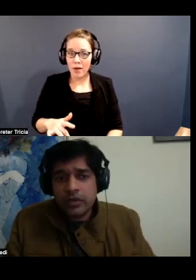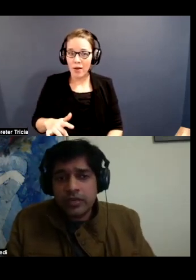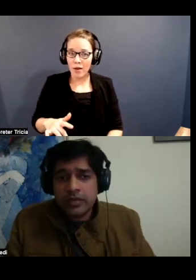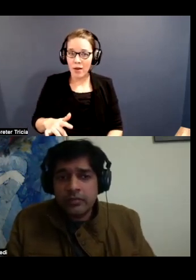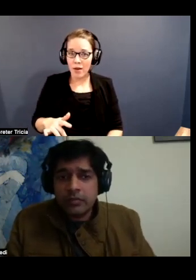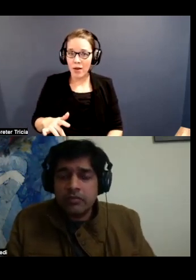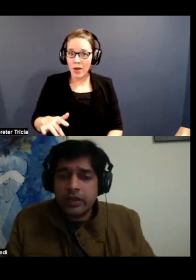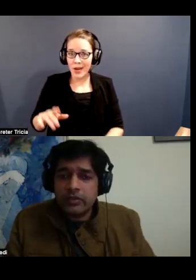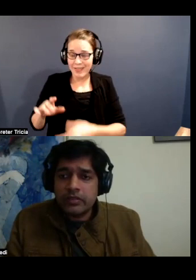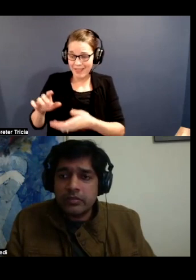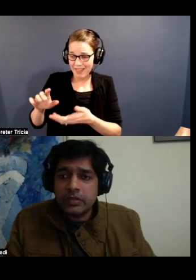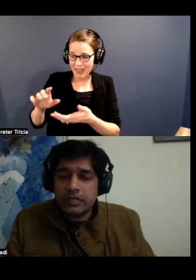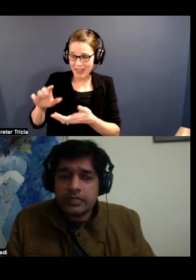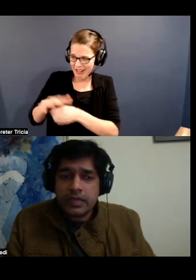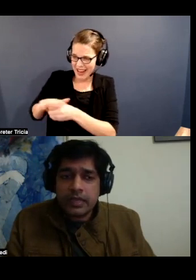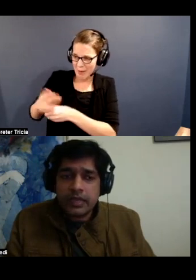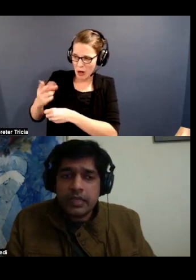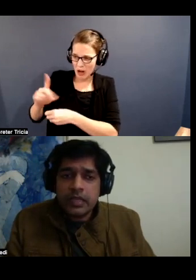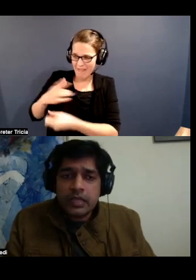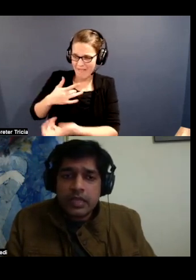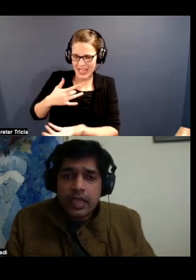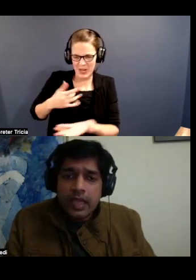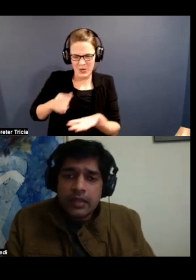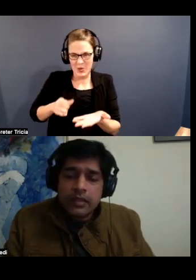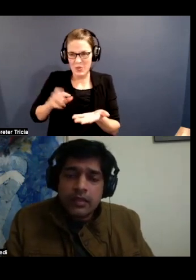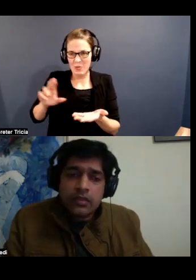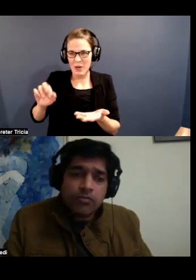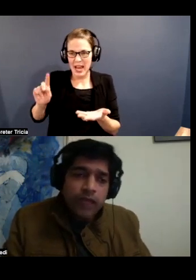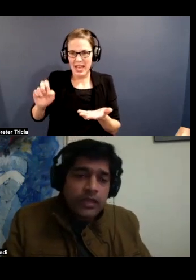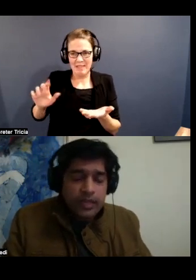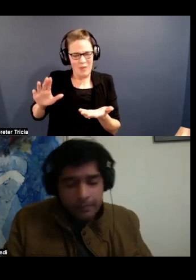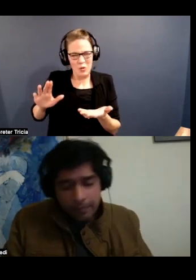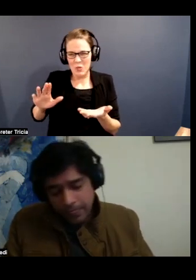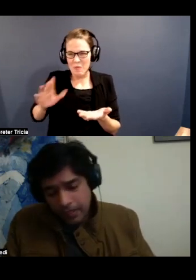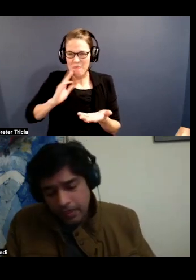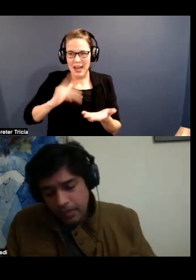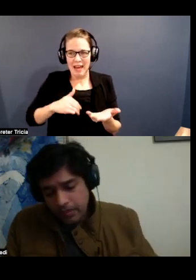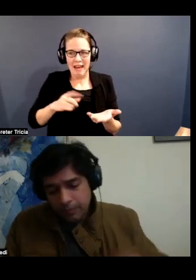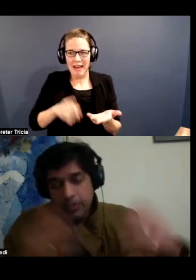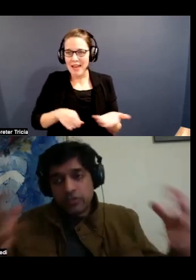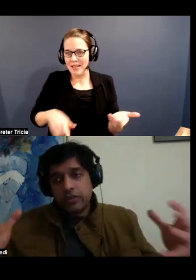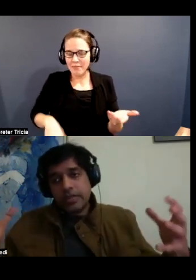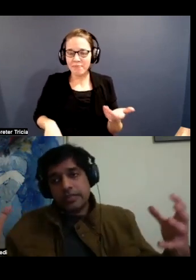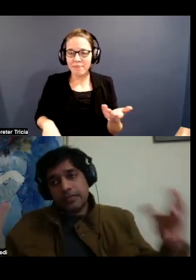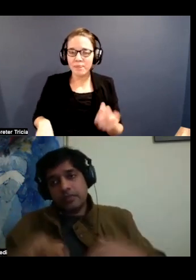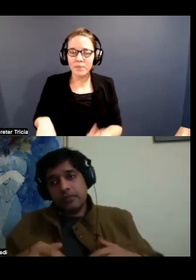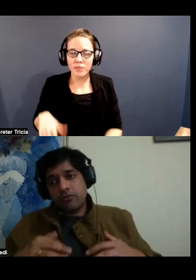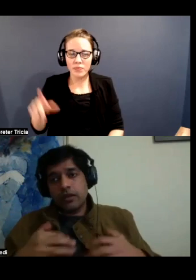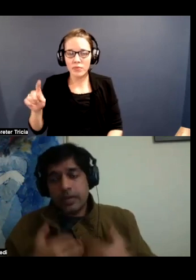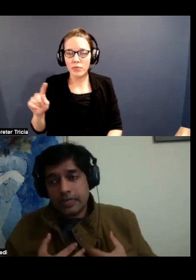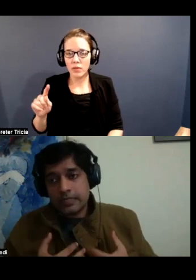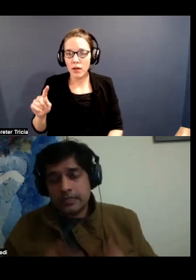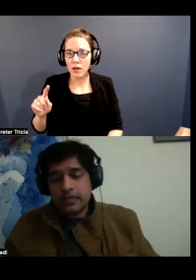than people without disabilities. And finally, the picture that sums up for us,